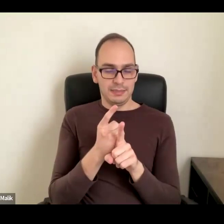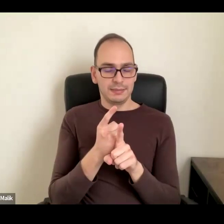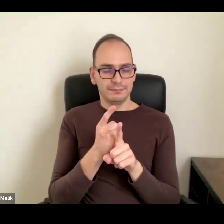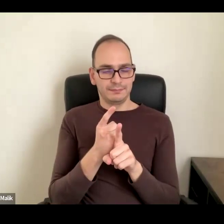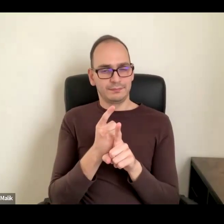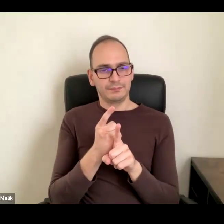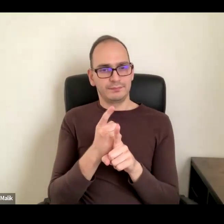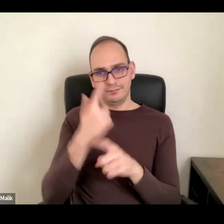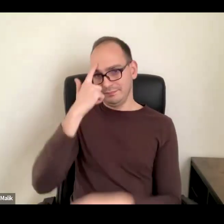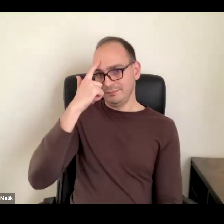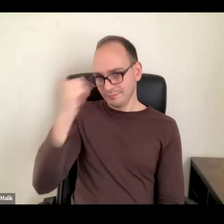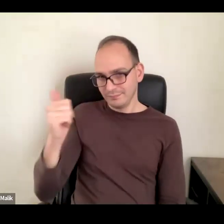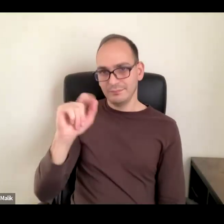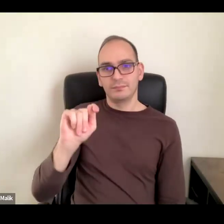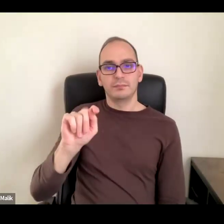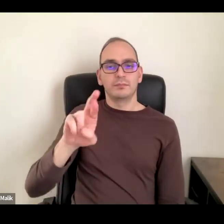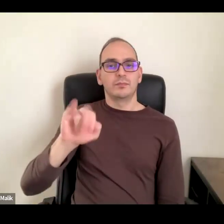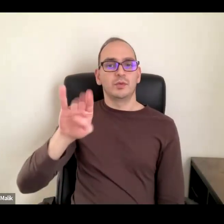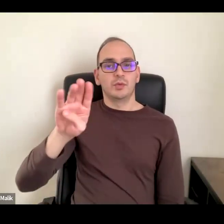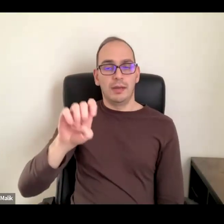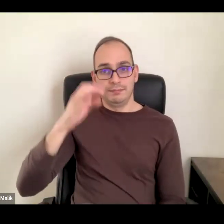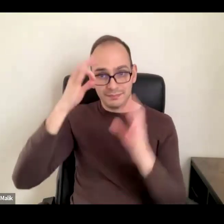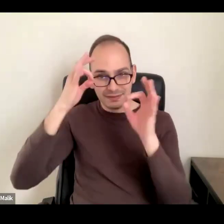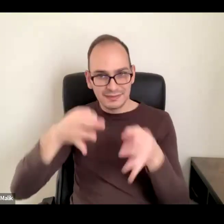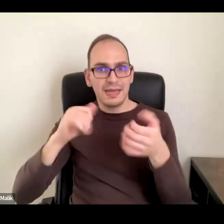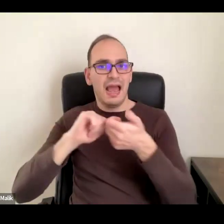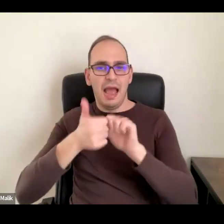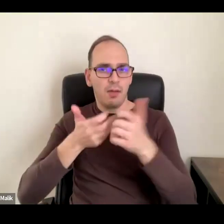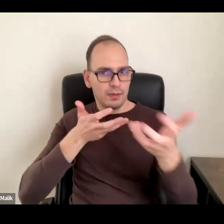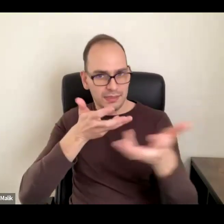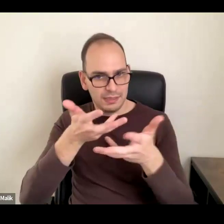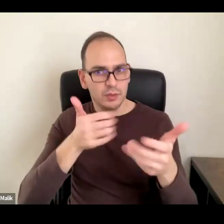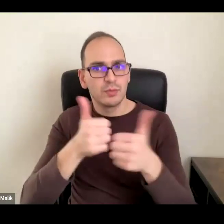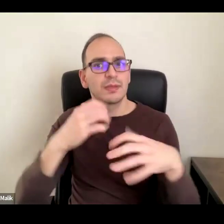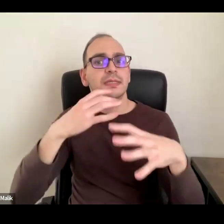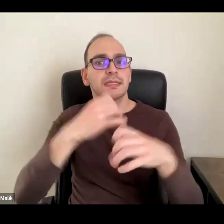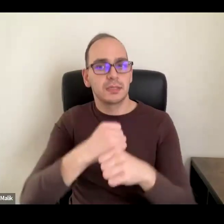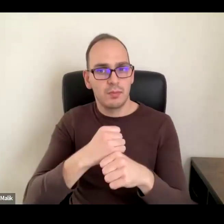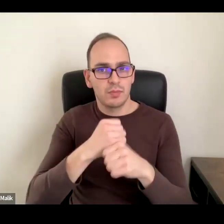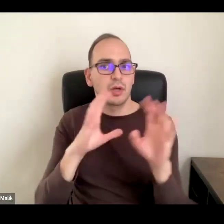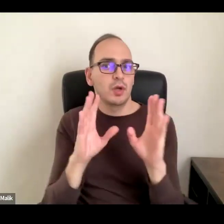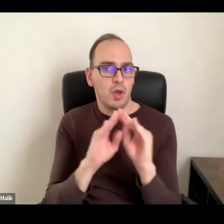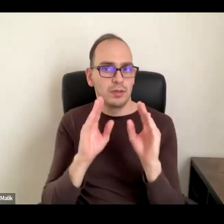it is up to the Tribe to decide how they're going to engage with the summary consultation process.